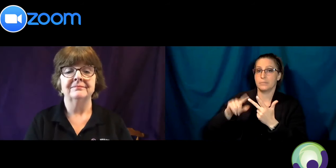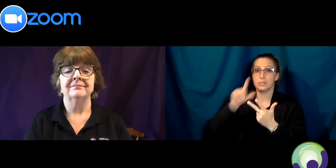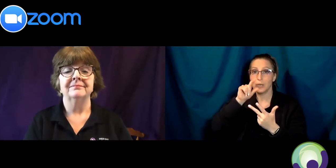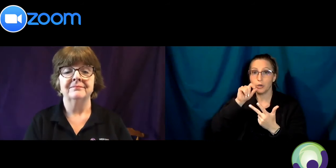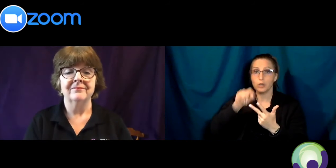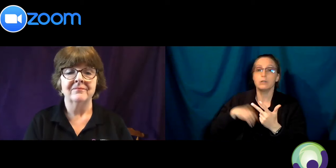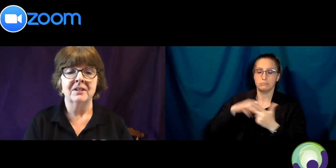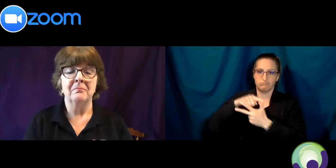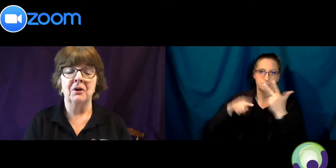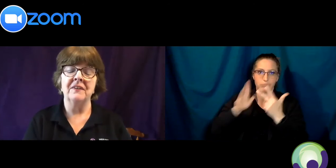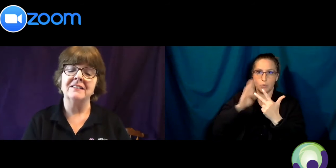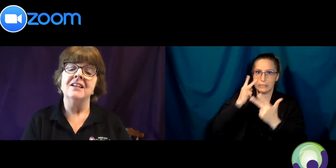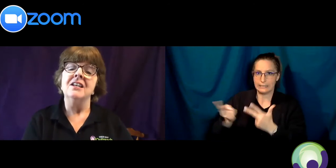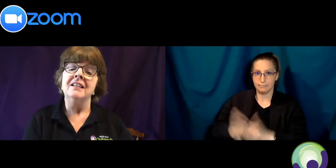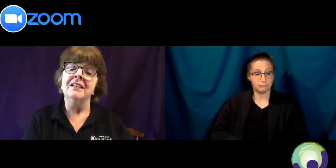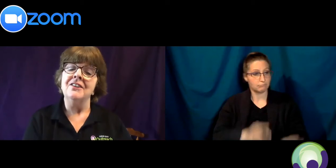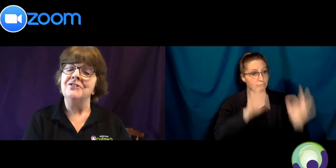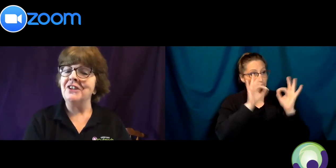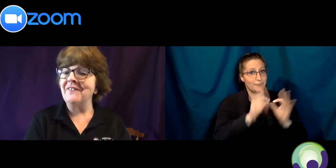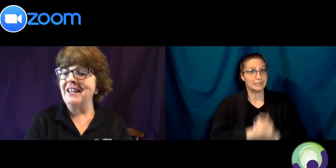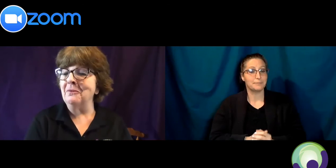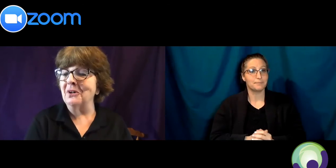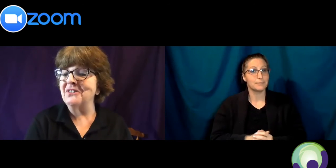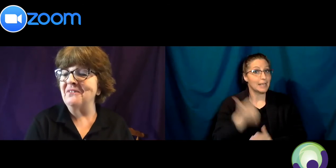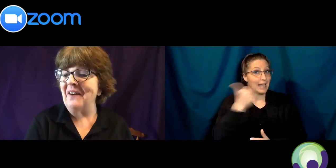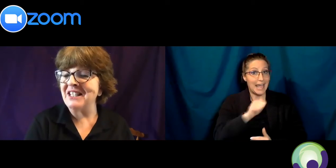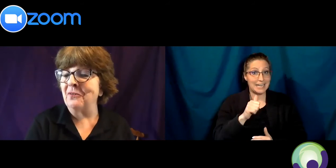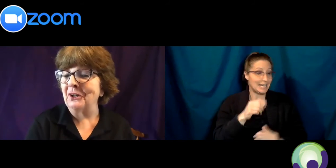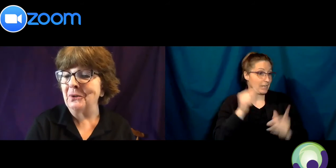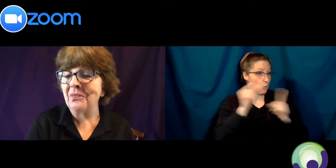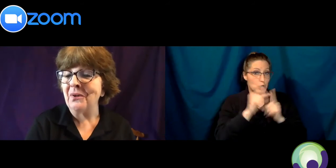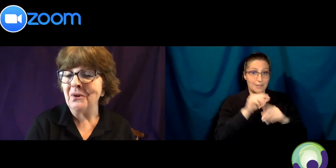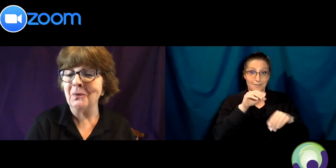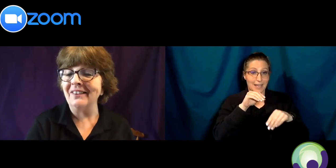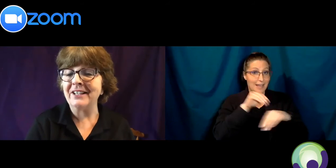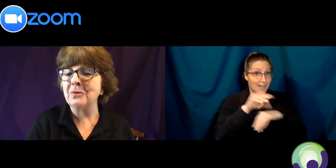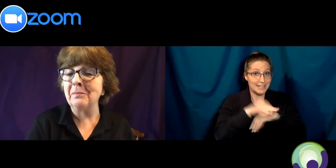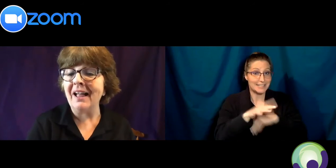Maryann: Perfect. Do you have any words of advice for youth who would like to apply